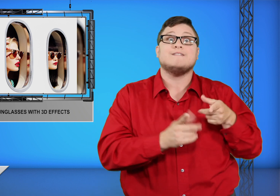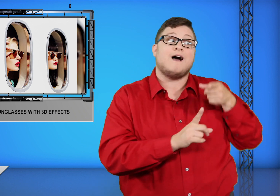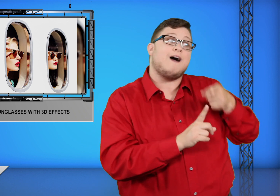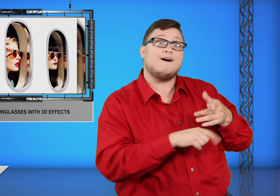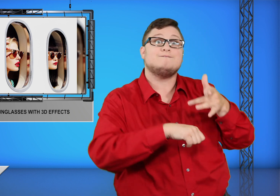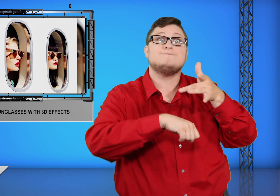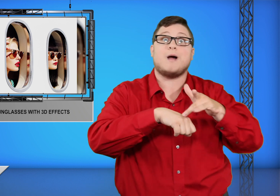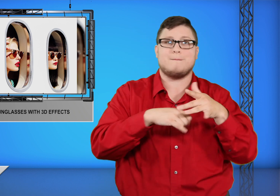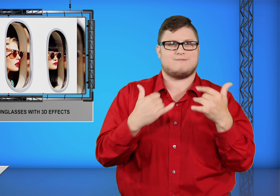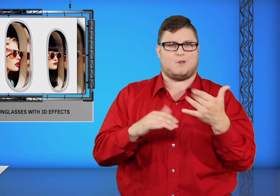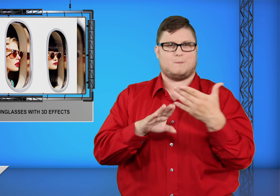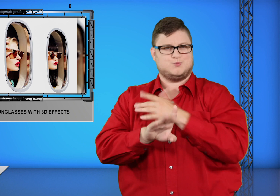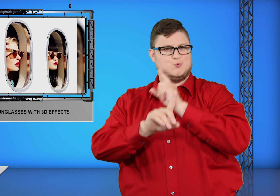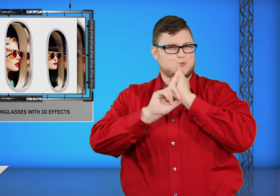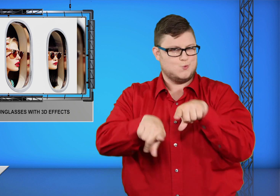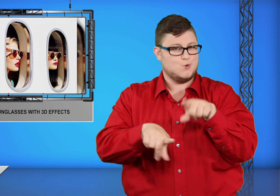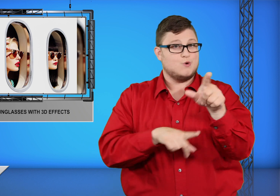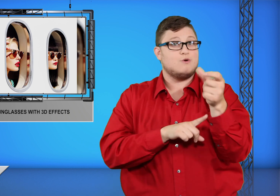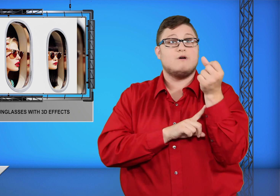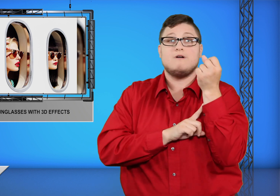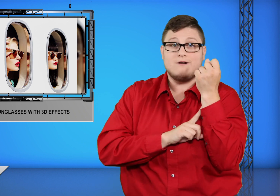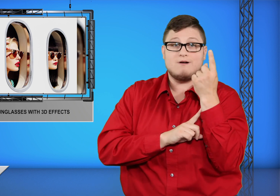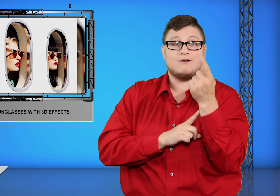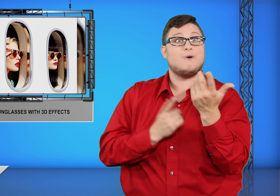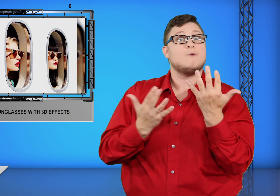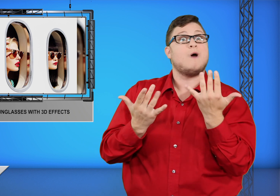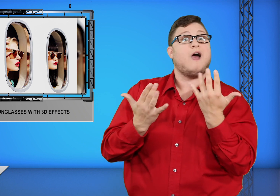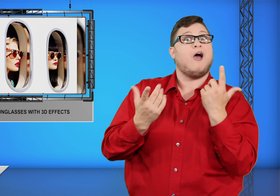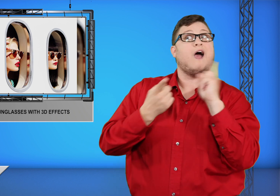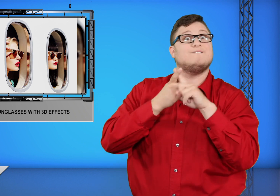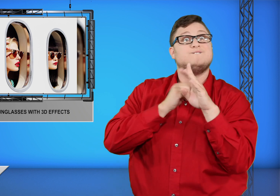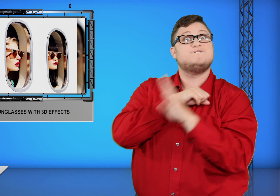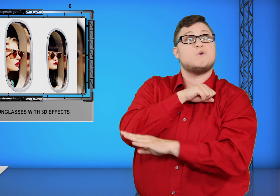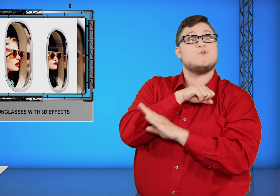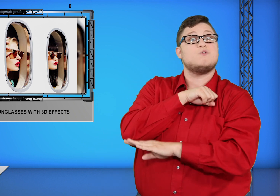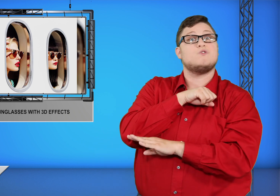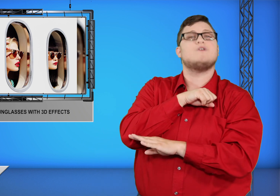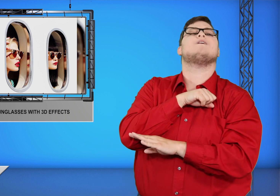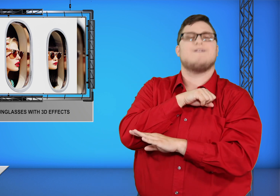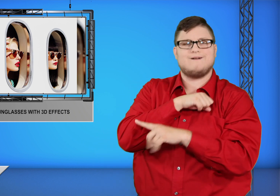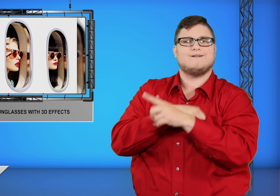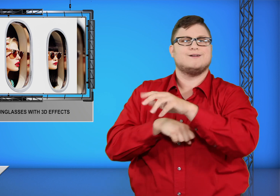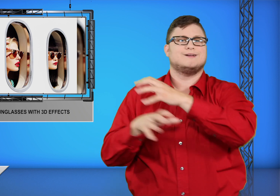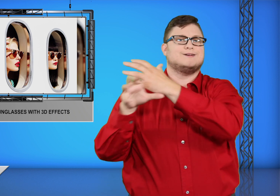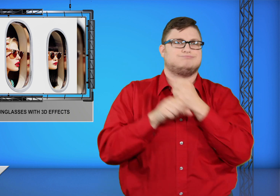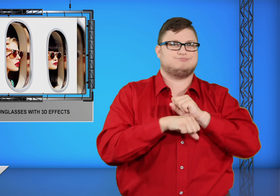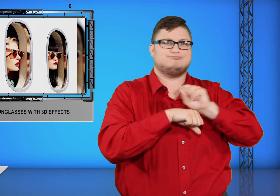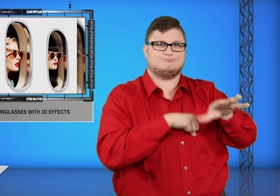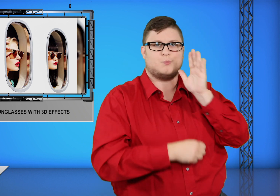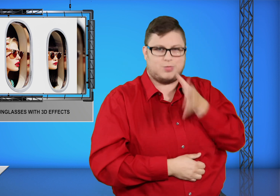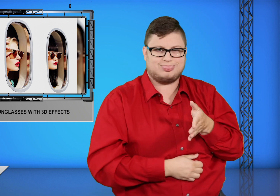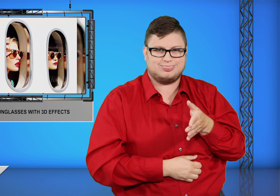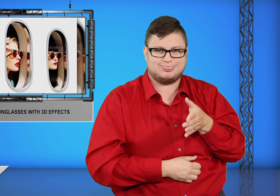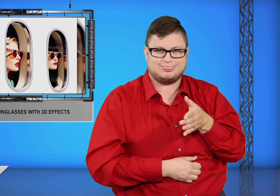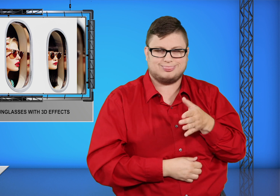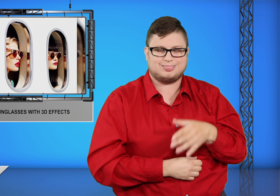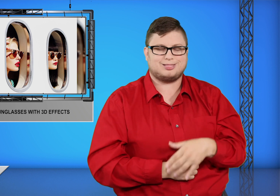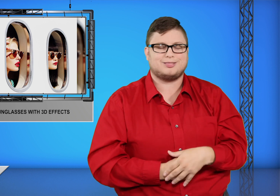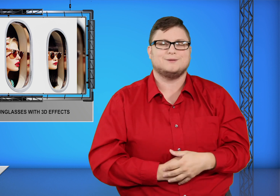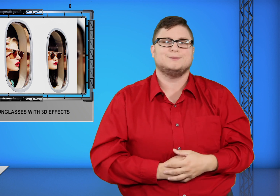The device is available for preorder now but it won't ship until fall.